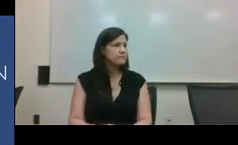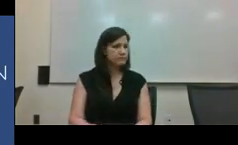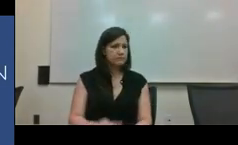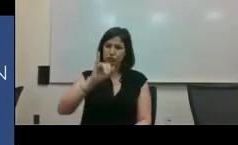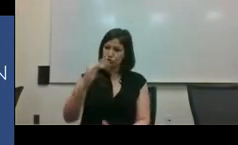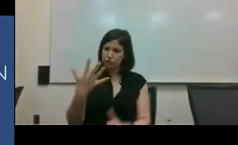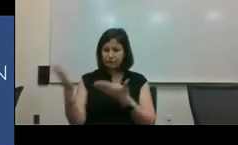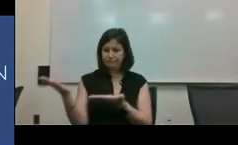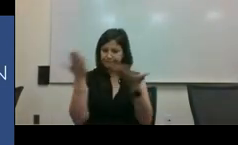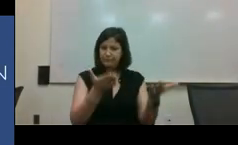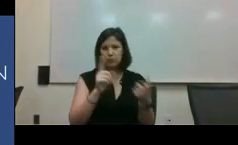Josh, over to you.